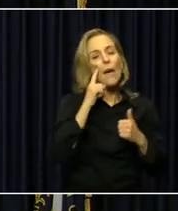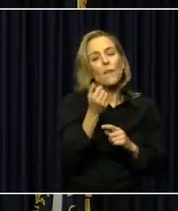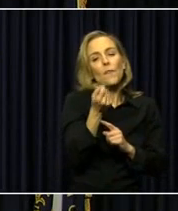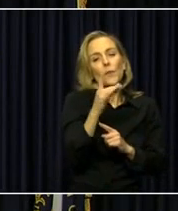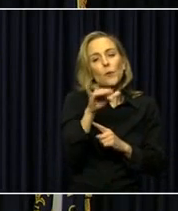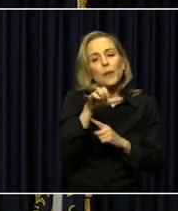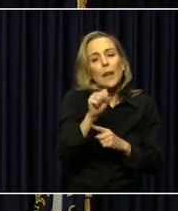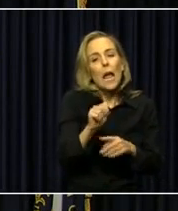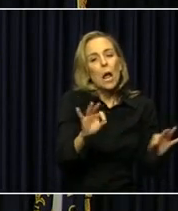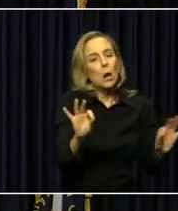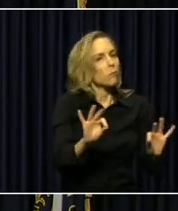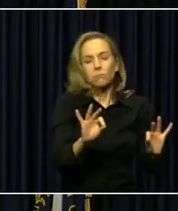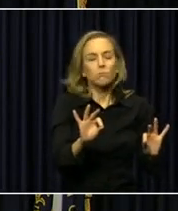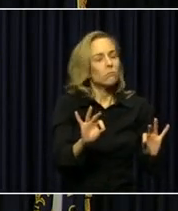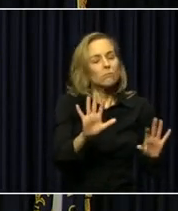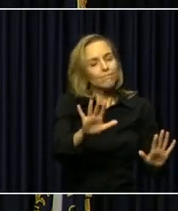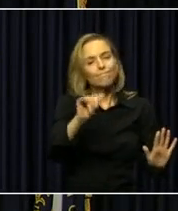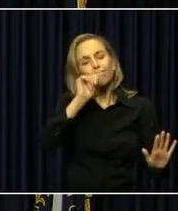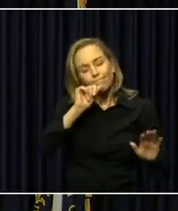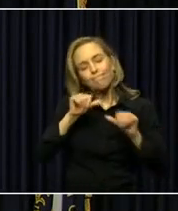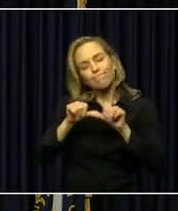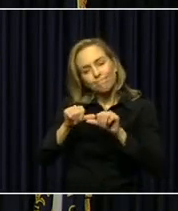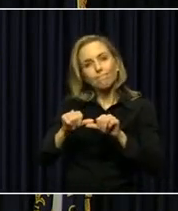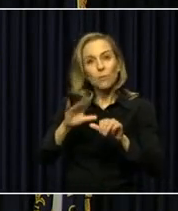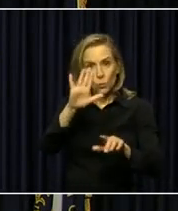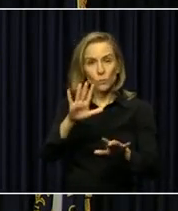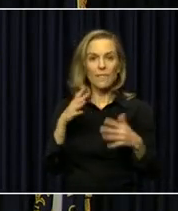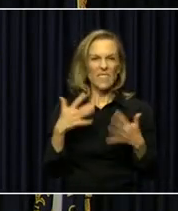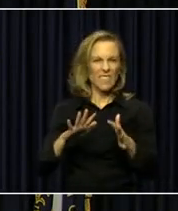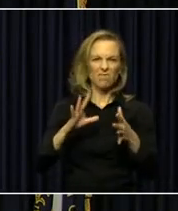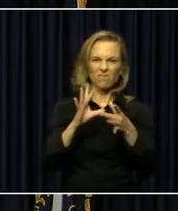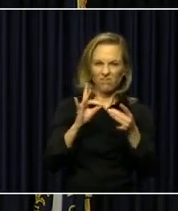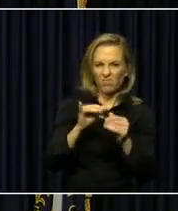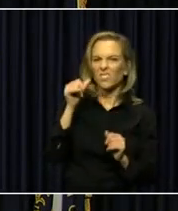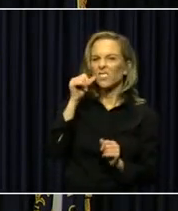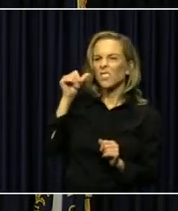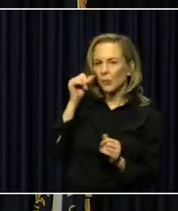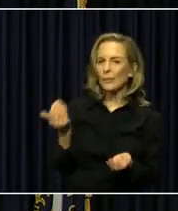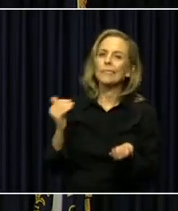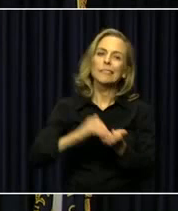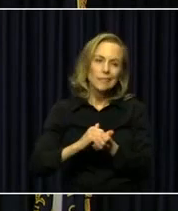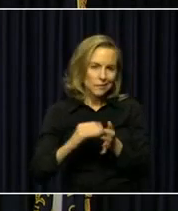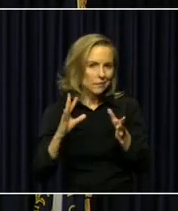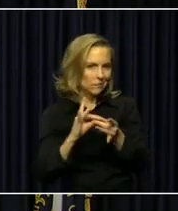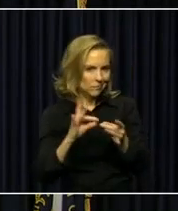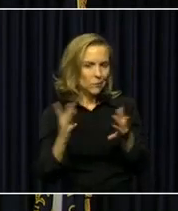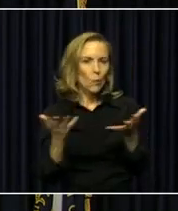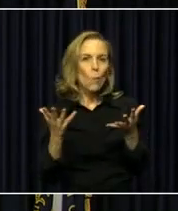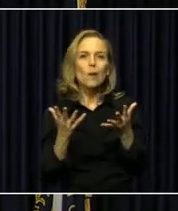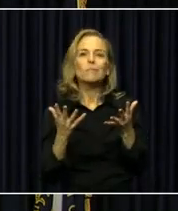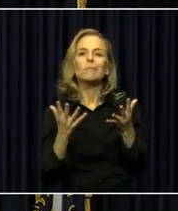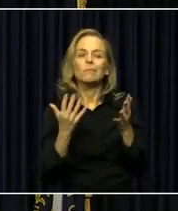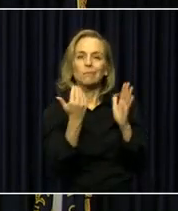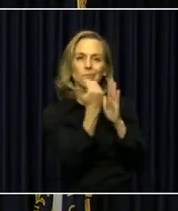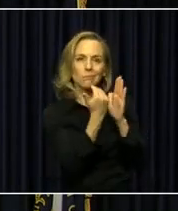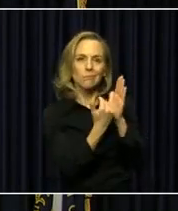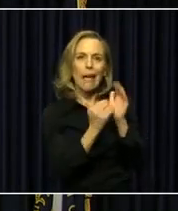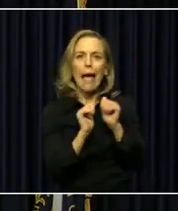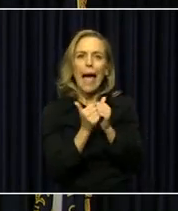THAT WE DO, BUT WE KNOW THE TEN STEPS THAT IT TAKES HERE IN KENTUCKY TO WIN, TO BEAT THIS